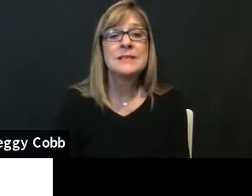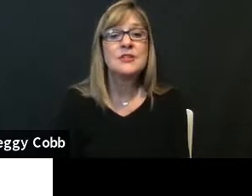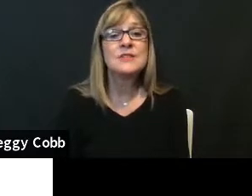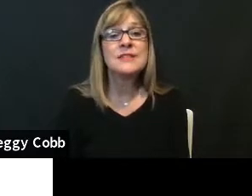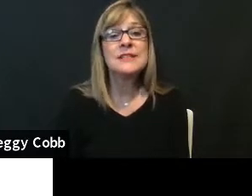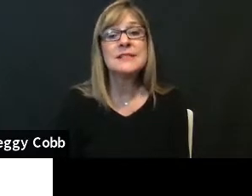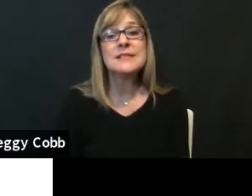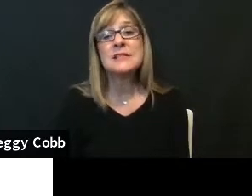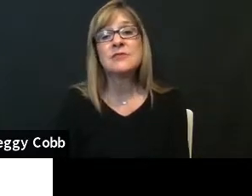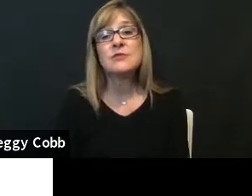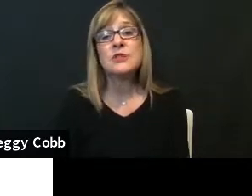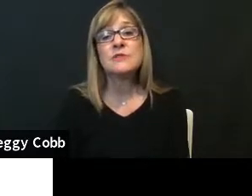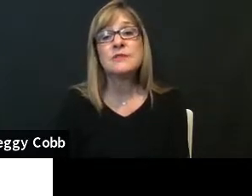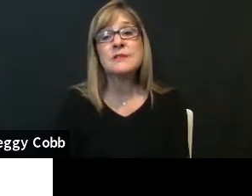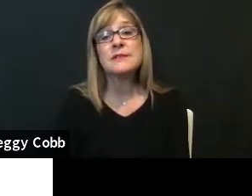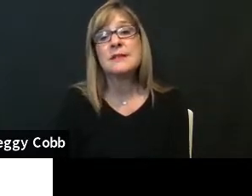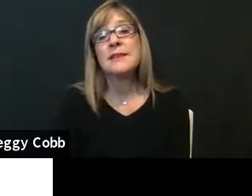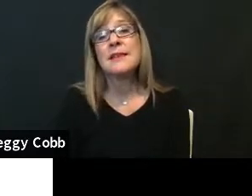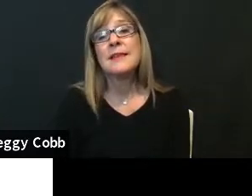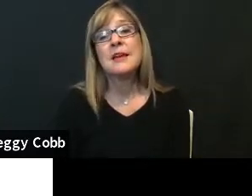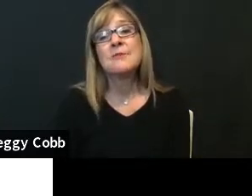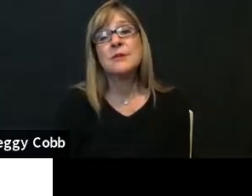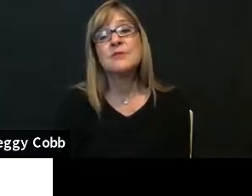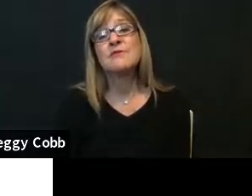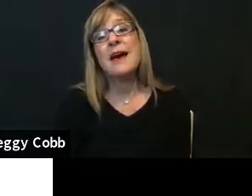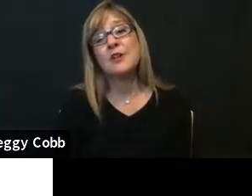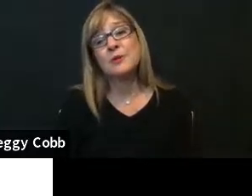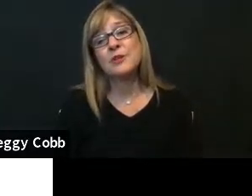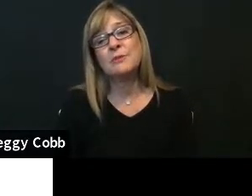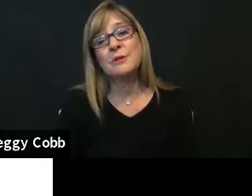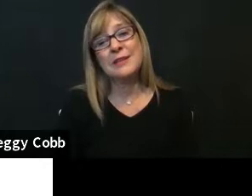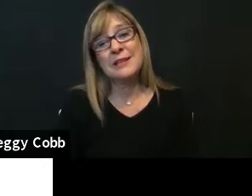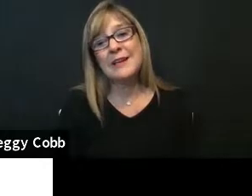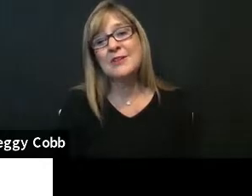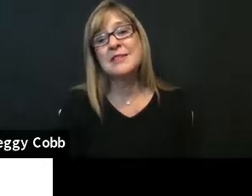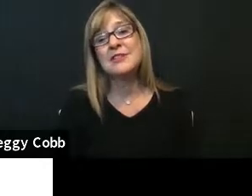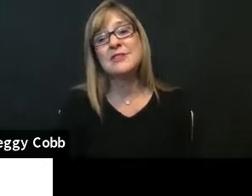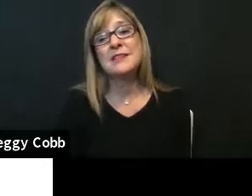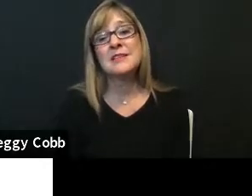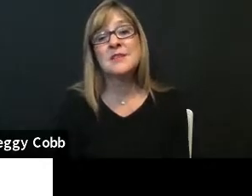Senior citizens and food services, that is our most valuable community, our senior citizens.